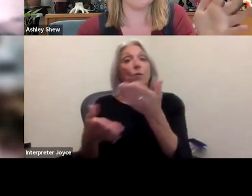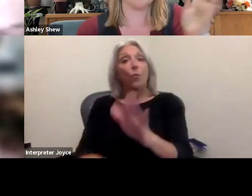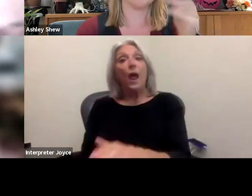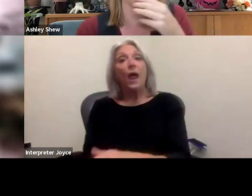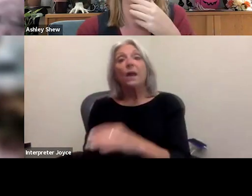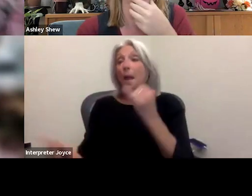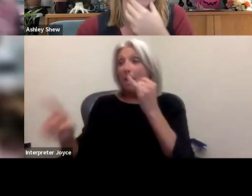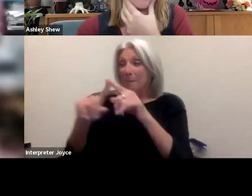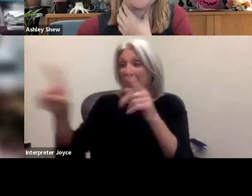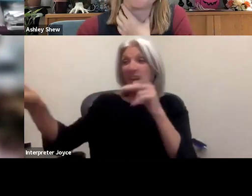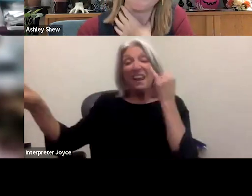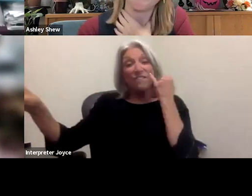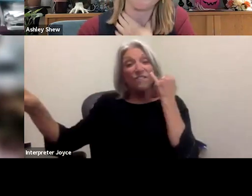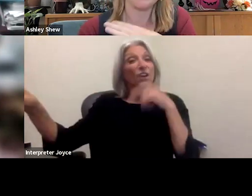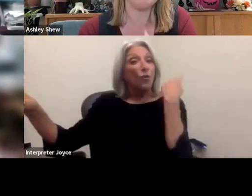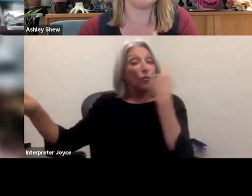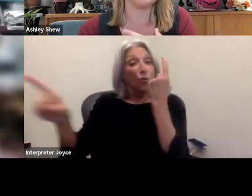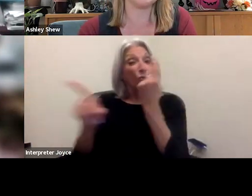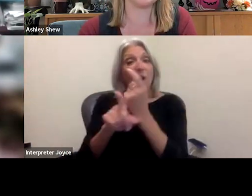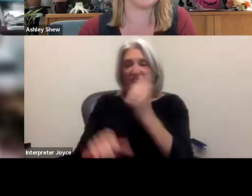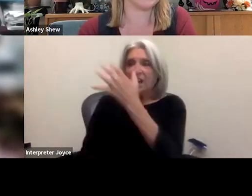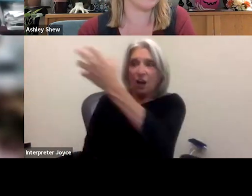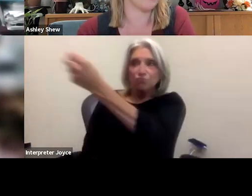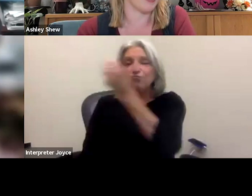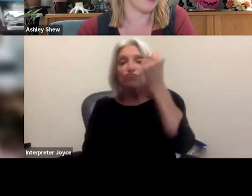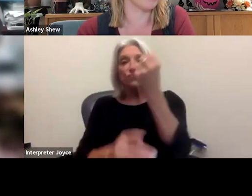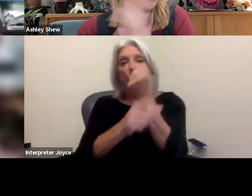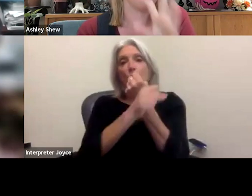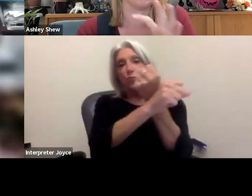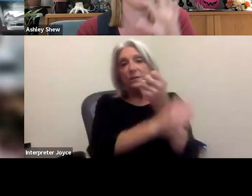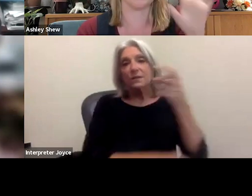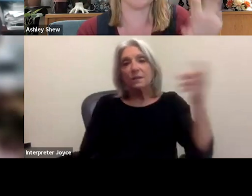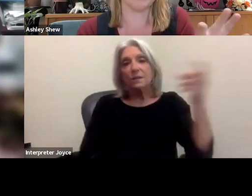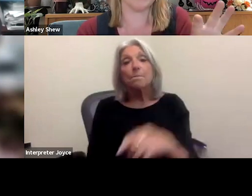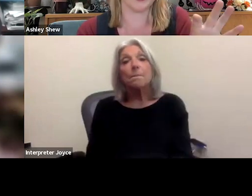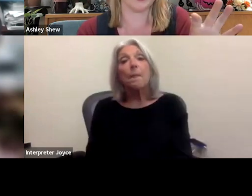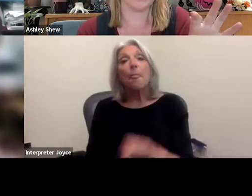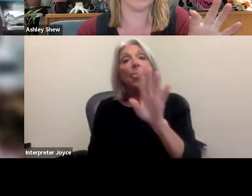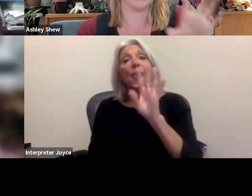These are also used particularly around arresting and removing